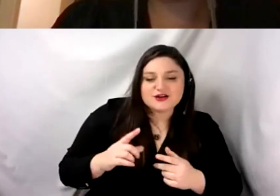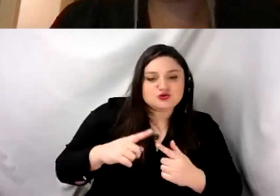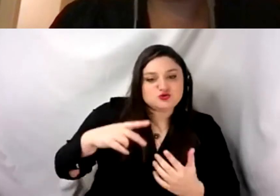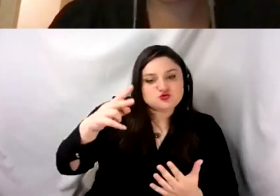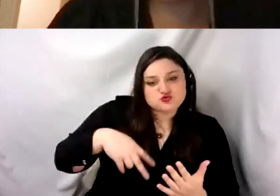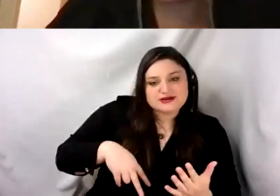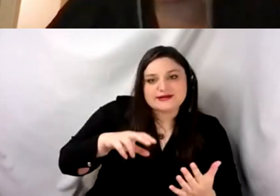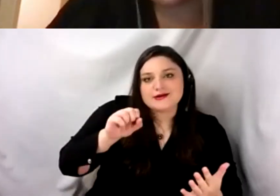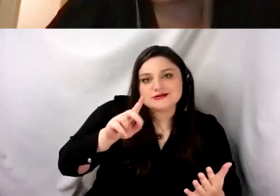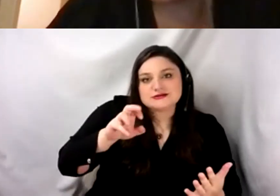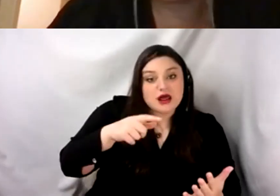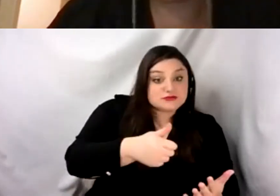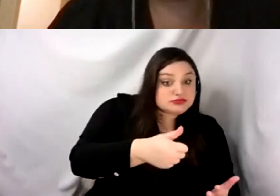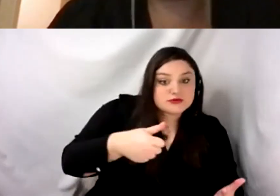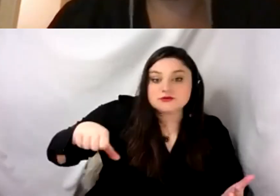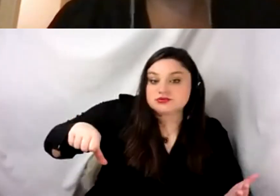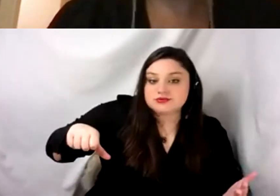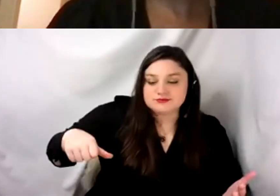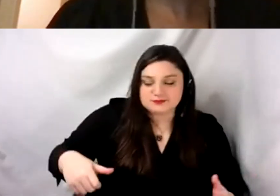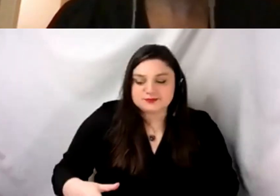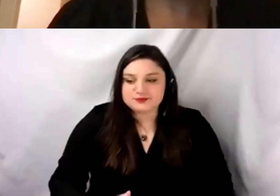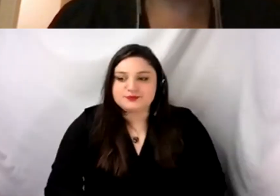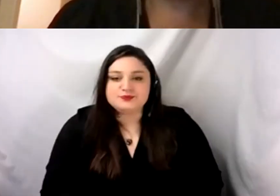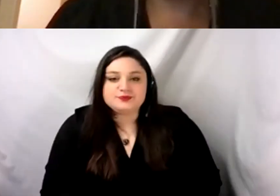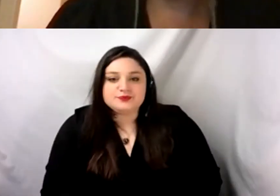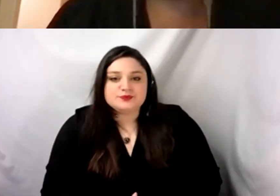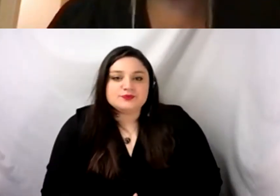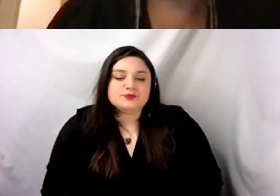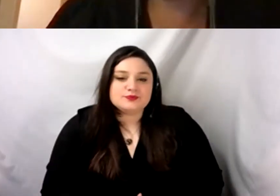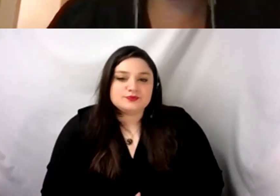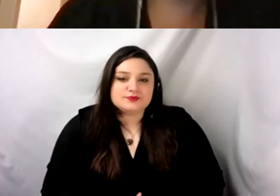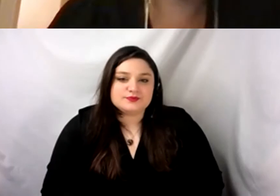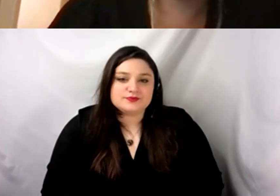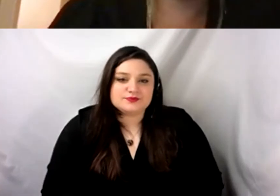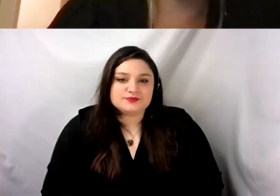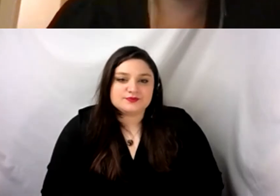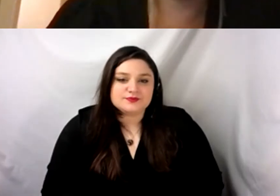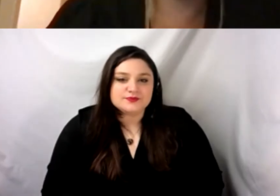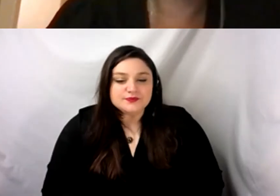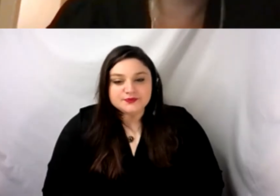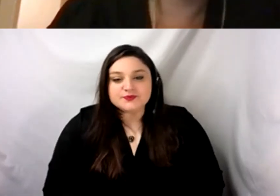of venues that -- this is specific for venues